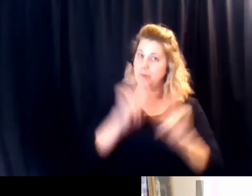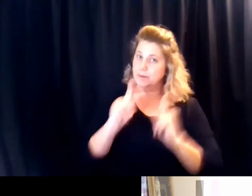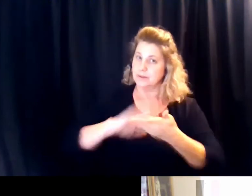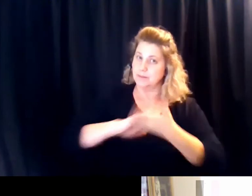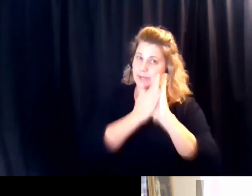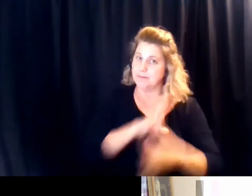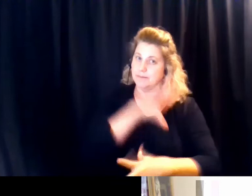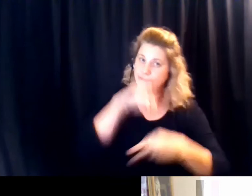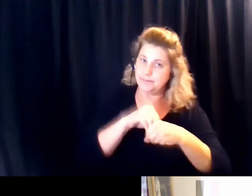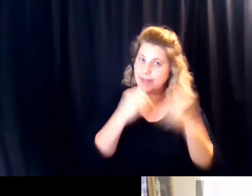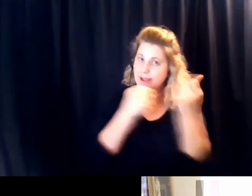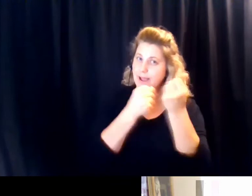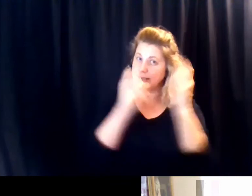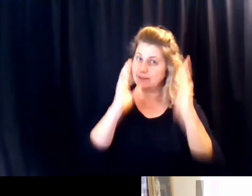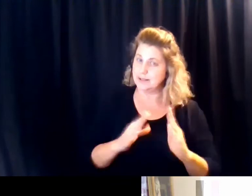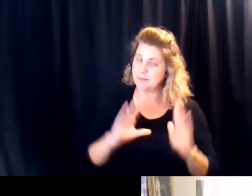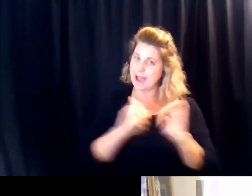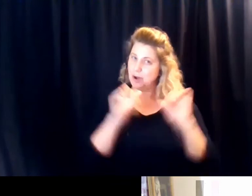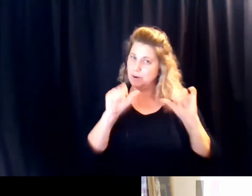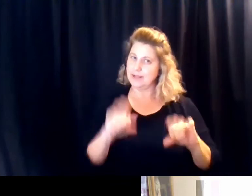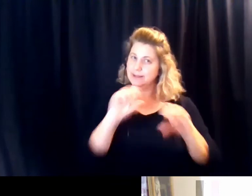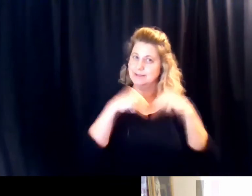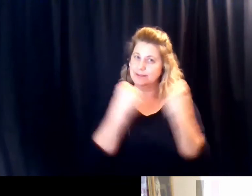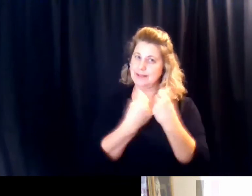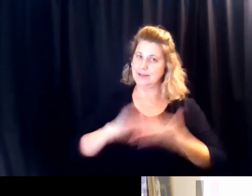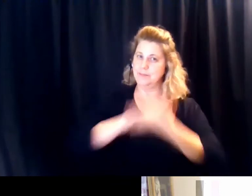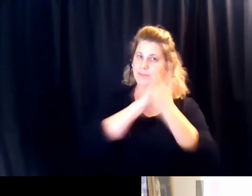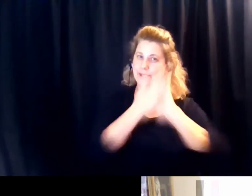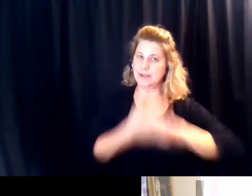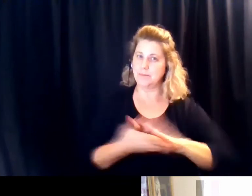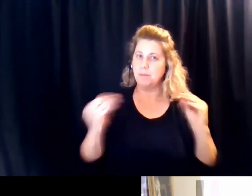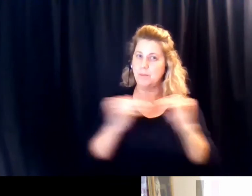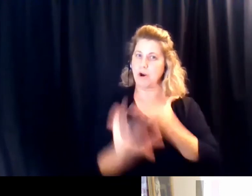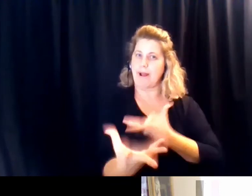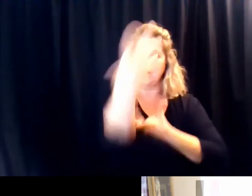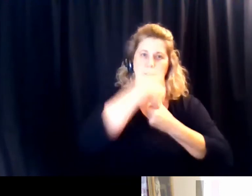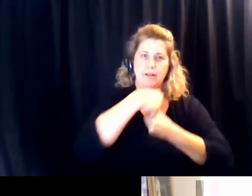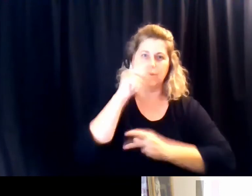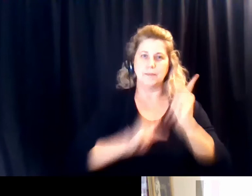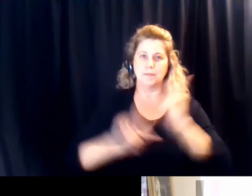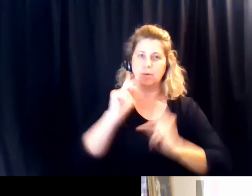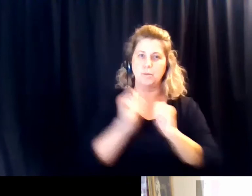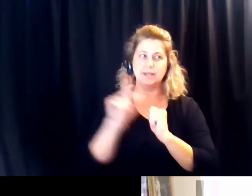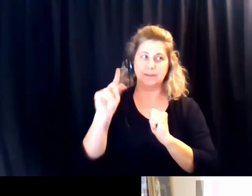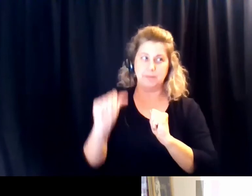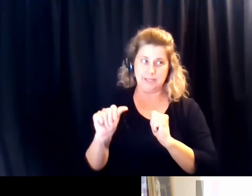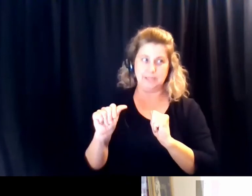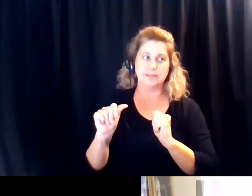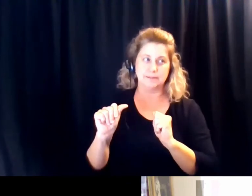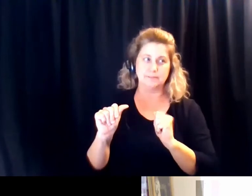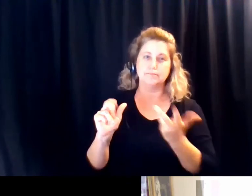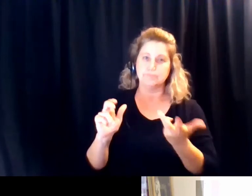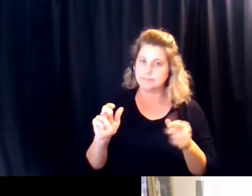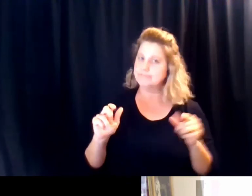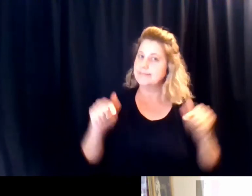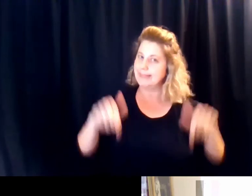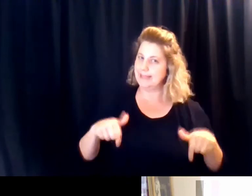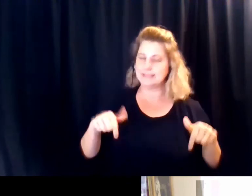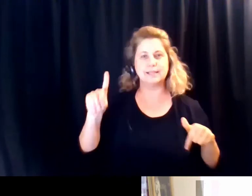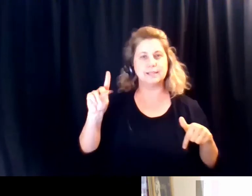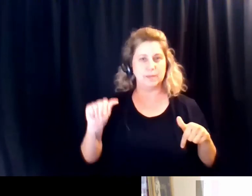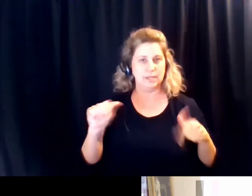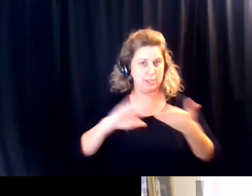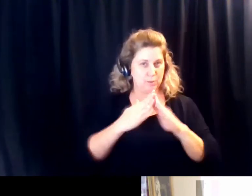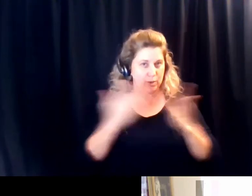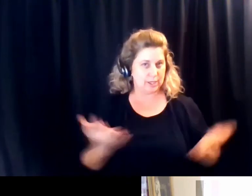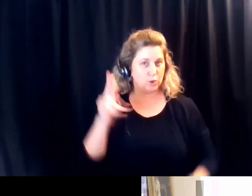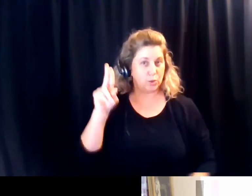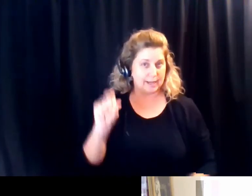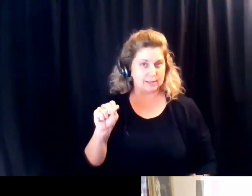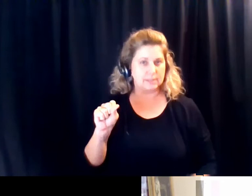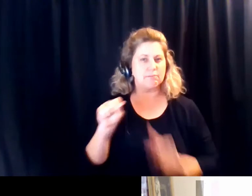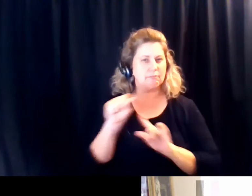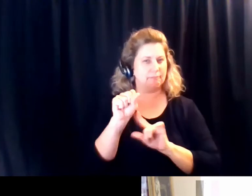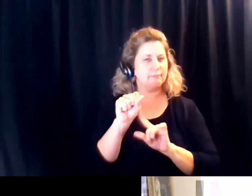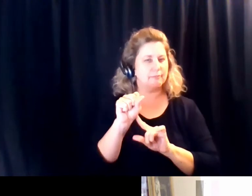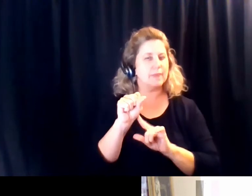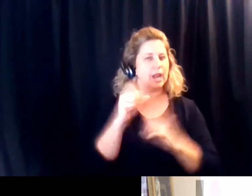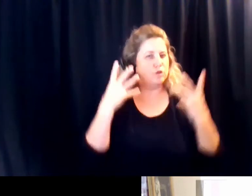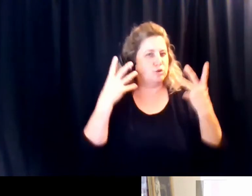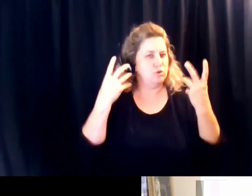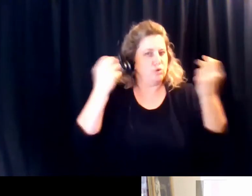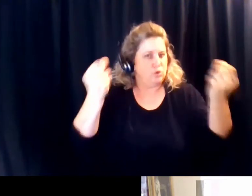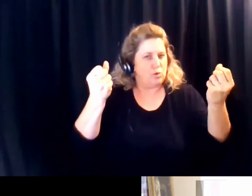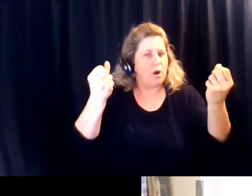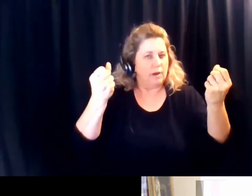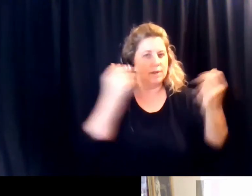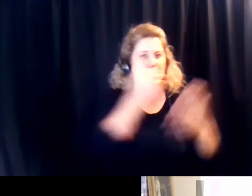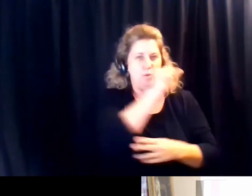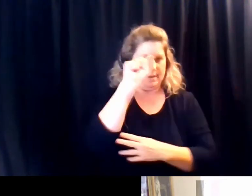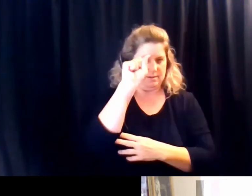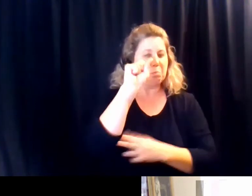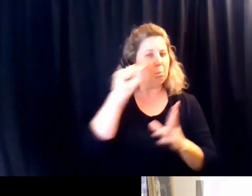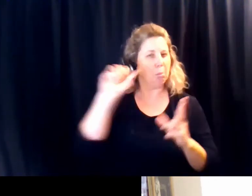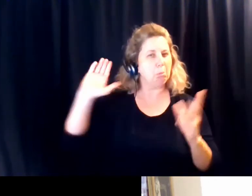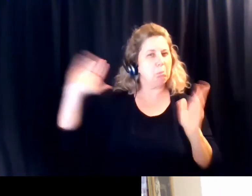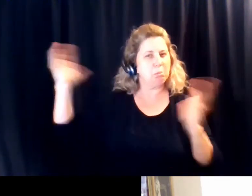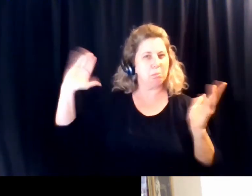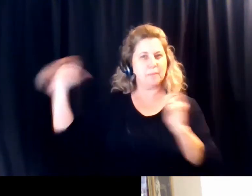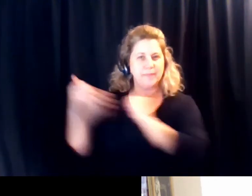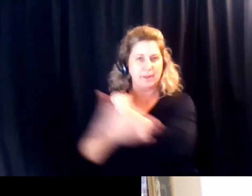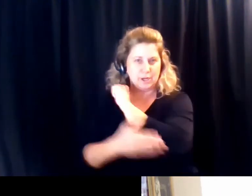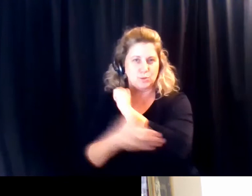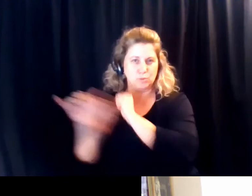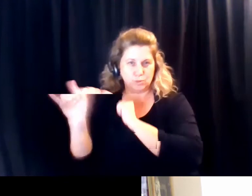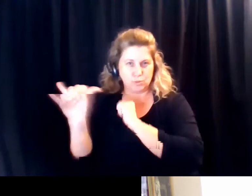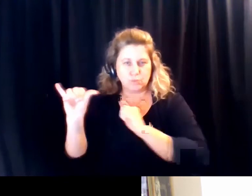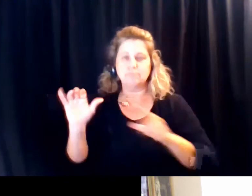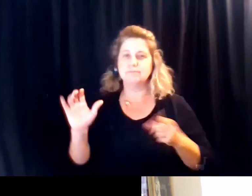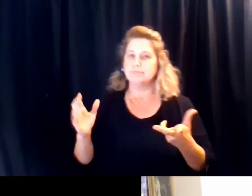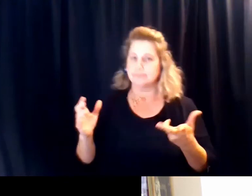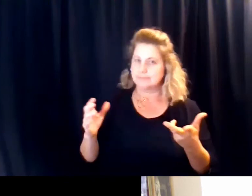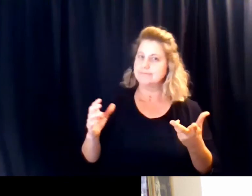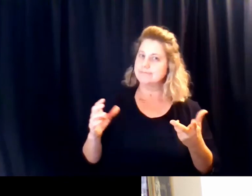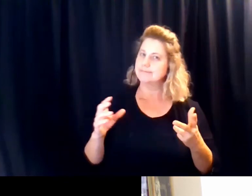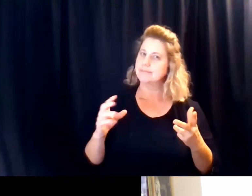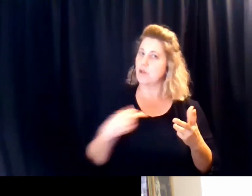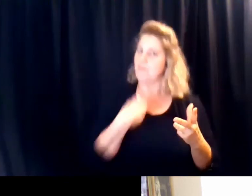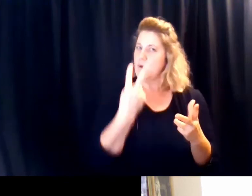Judith Heumann: The vast majority of people in this country and in a very deep and profound way to see that people police officers who are supposed to be respected people in our community that we can look to for protection. So